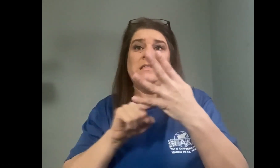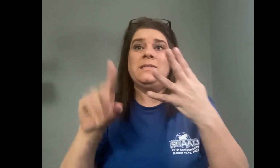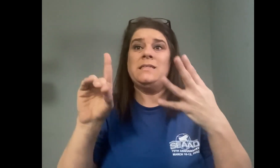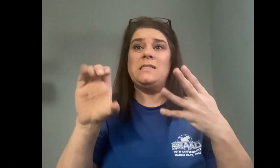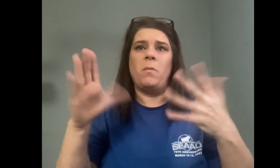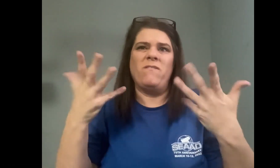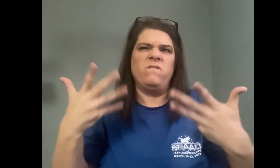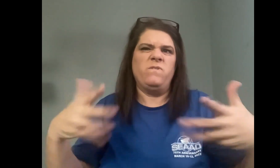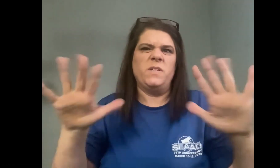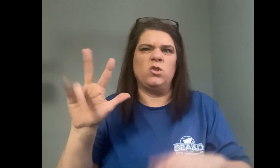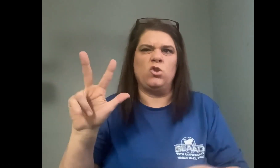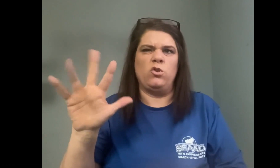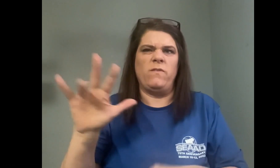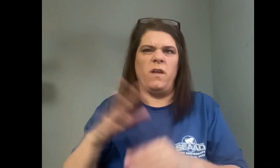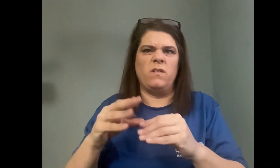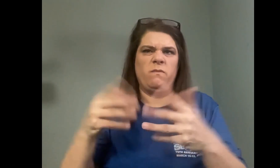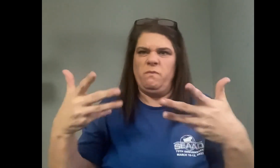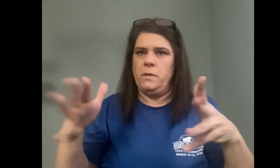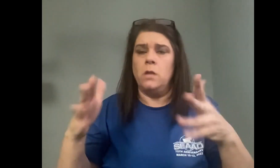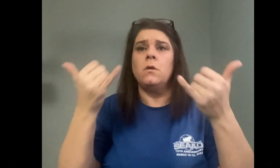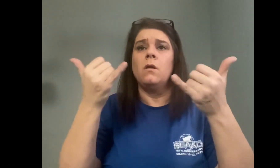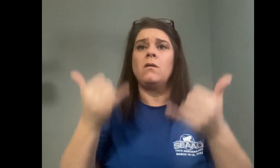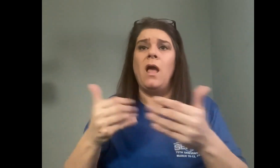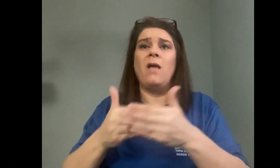the $35 combo deal that time has passed.